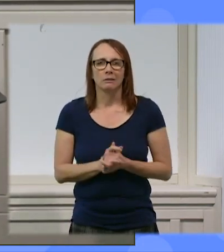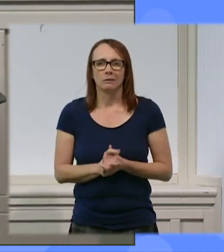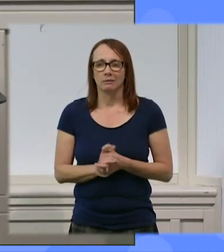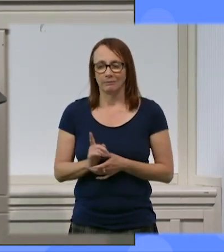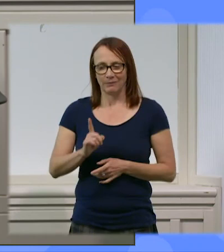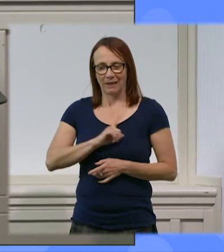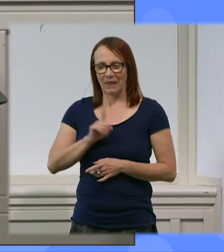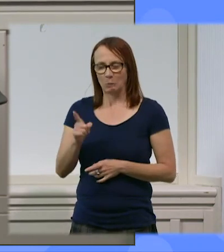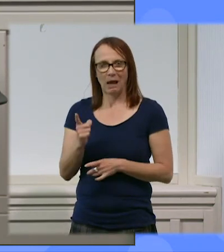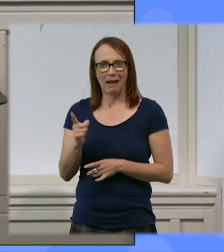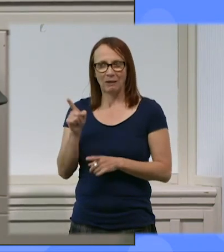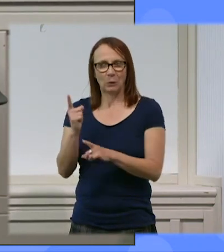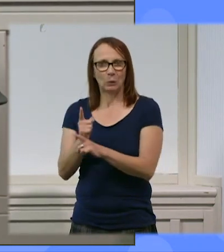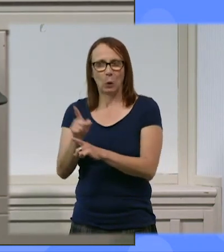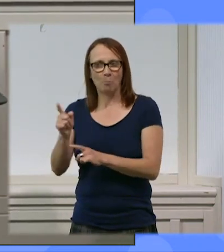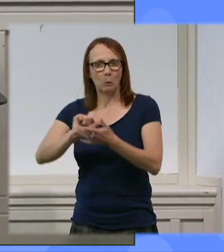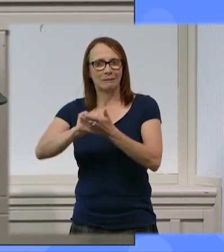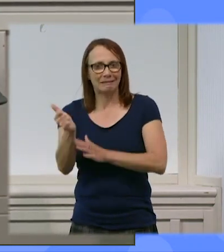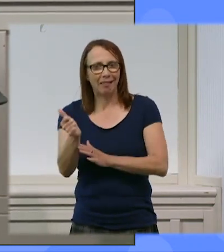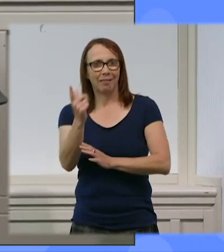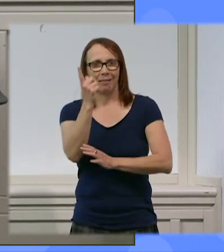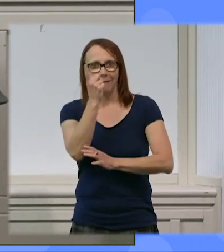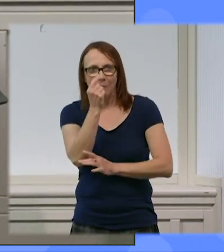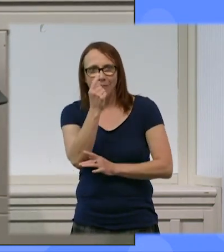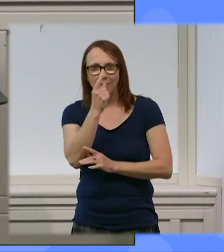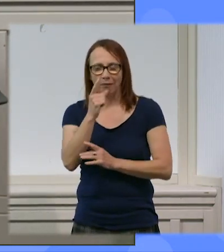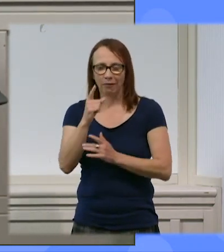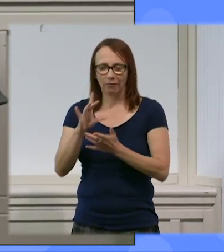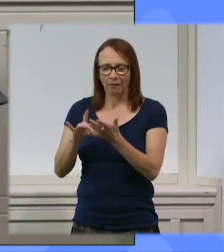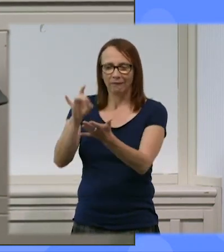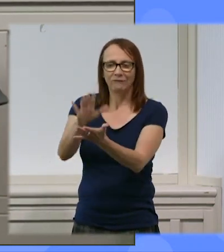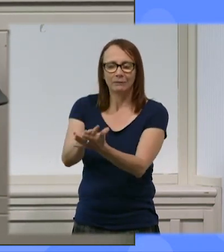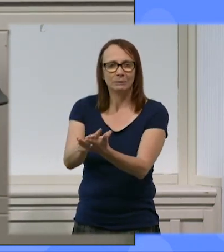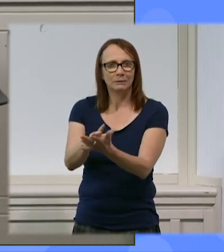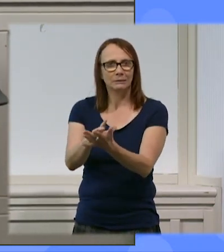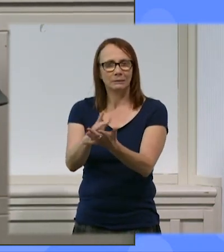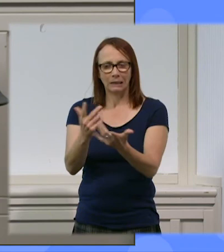skills the capabilities how do we invest in our communities to ensure that people